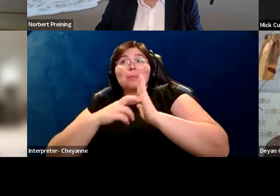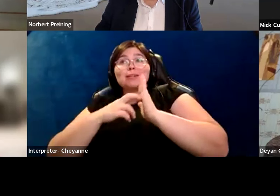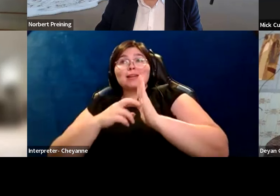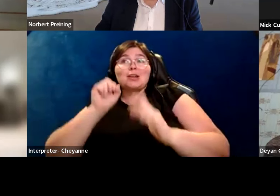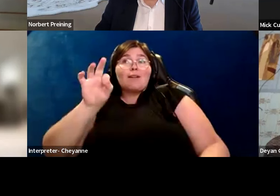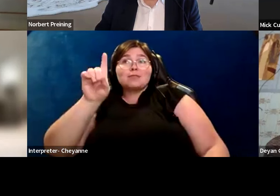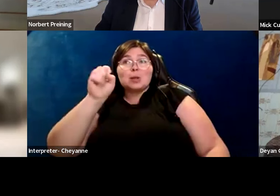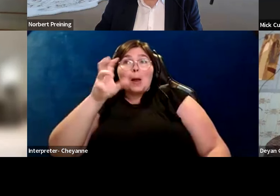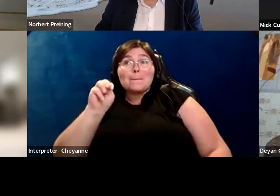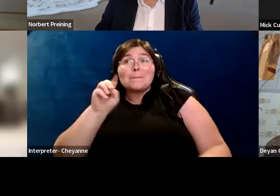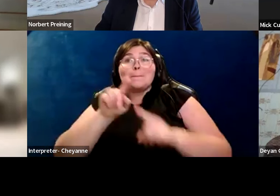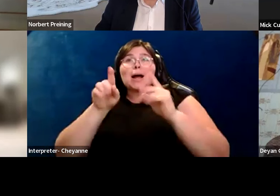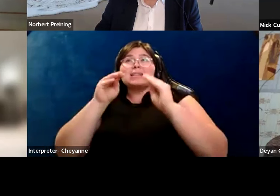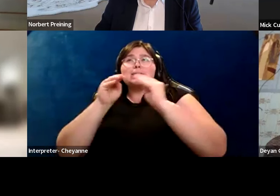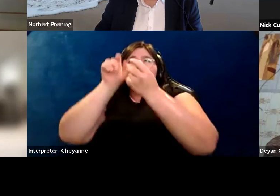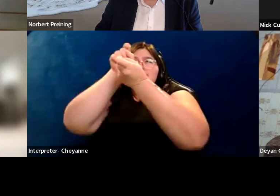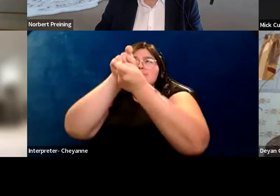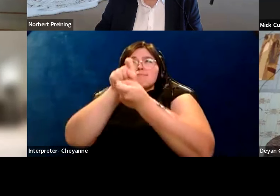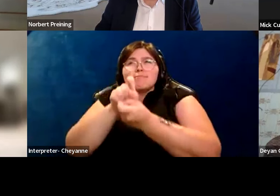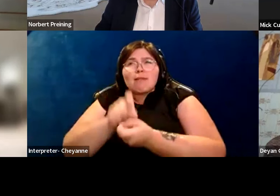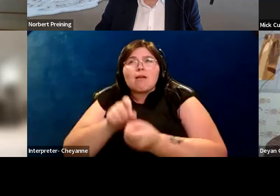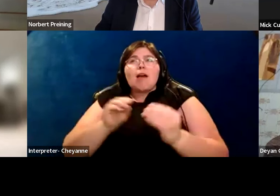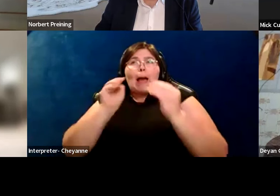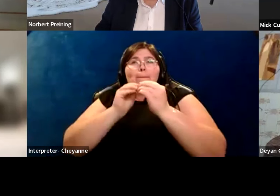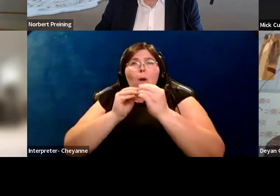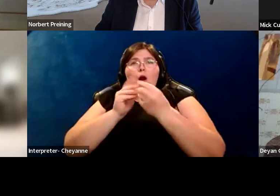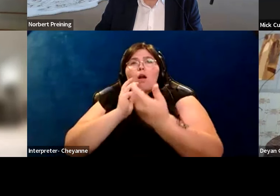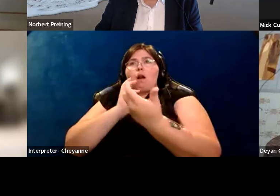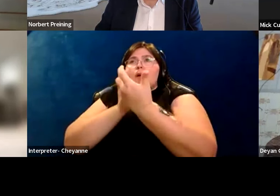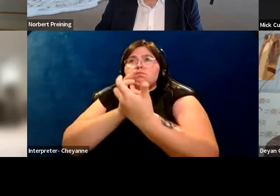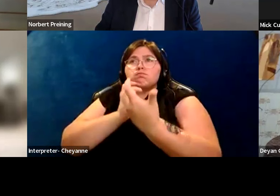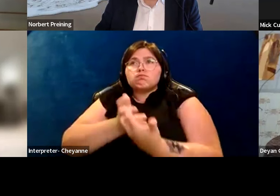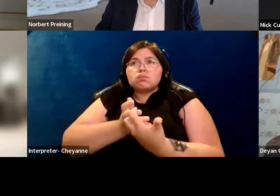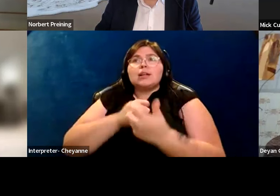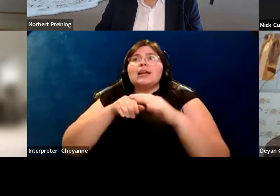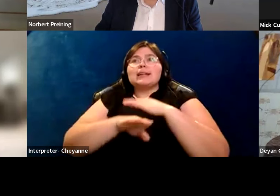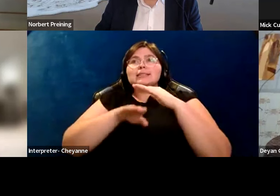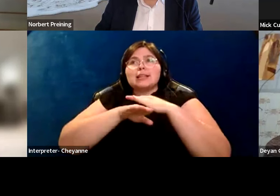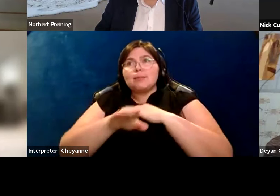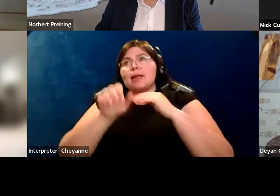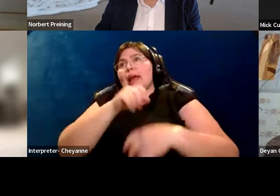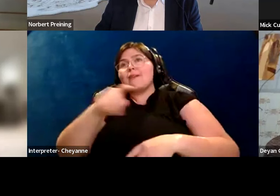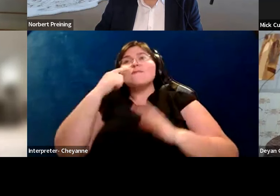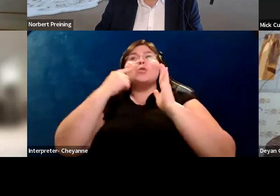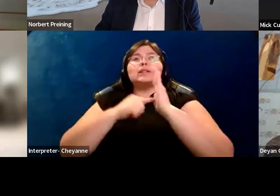specific and more suitable for accessibility applications, like screen readers and other assistive technologies.